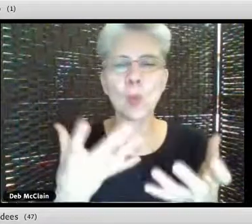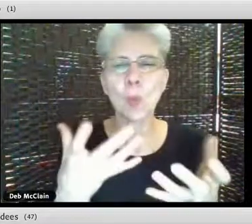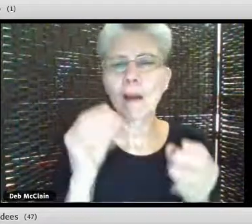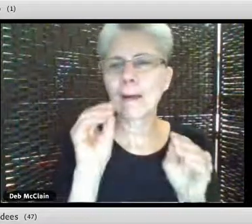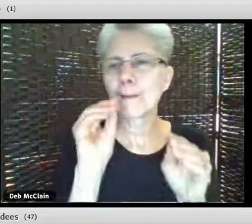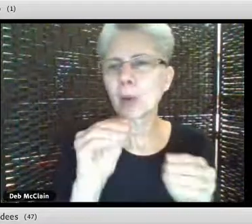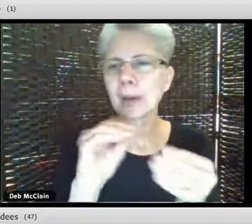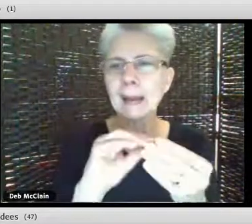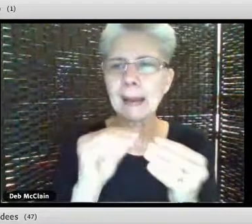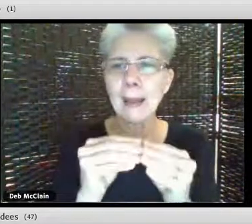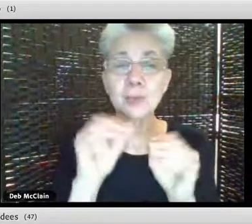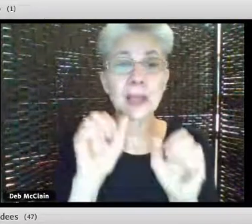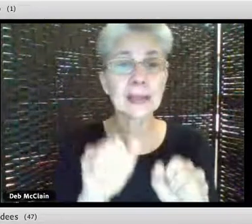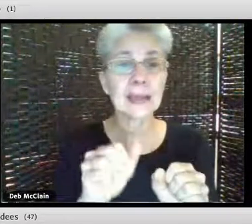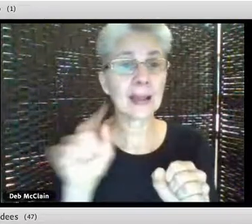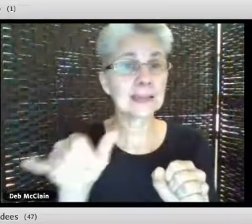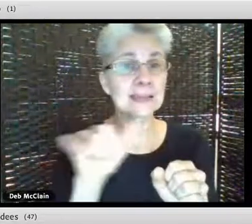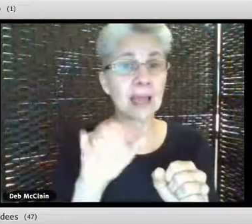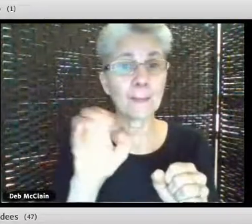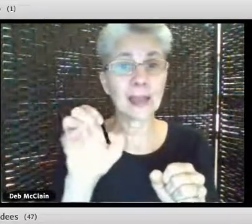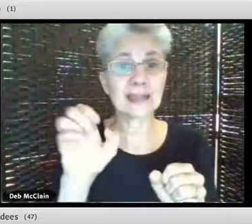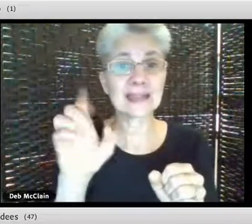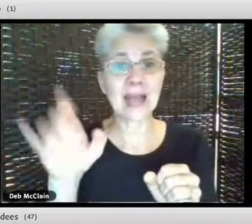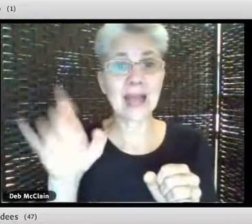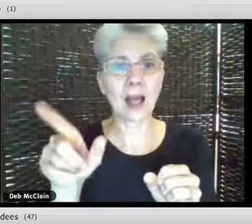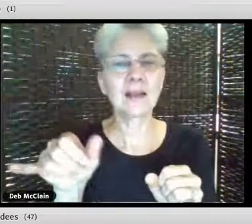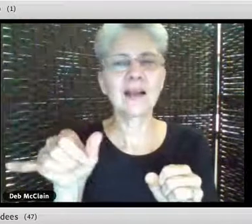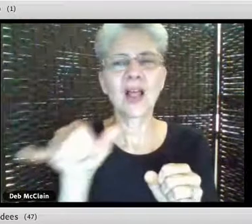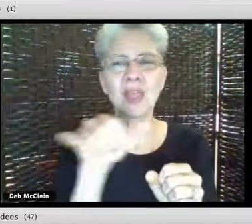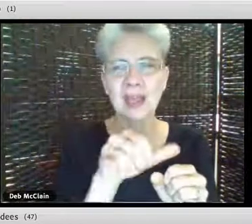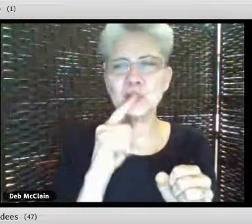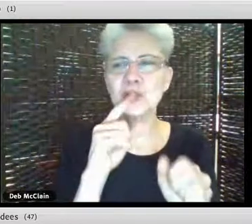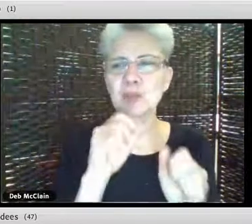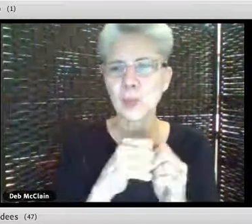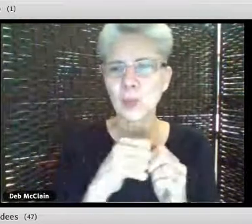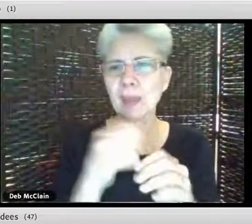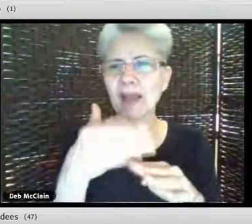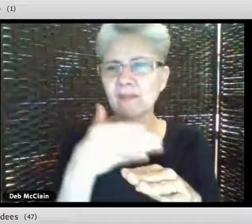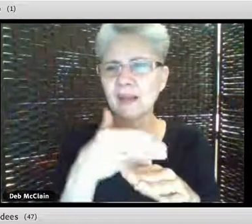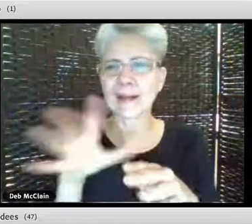but you can type in the -- you know, the type of rows that you want. You can put in numbers, and just like